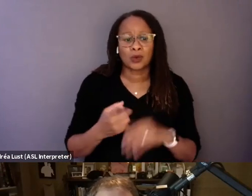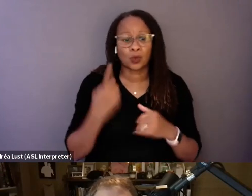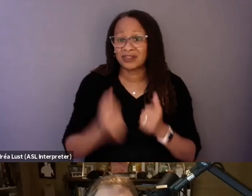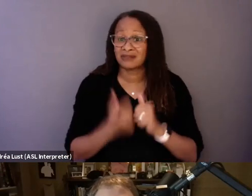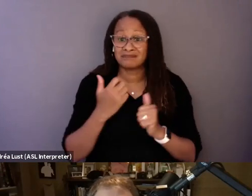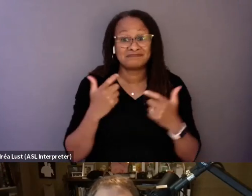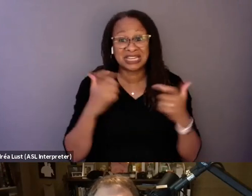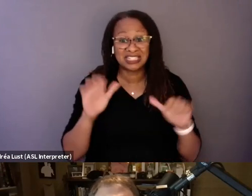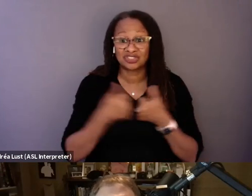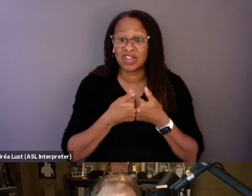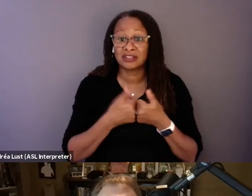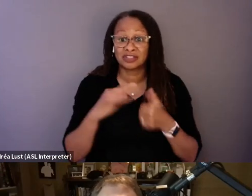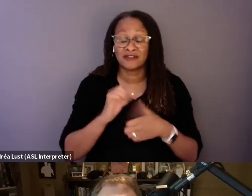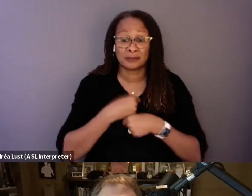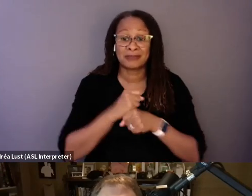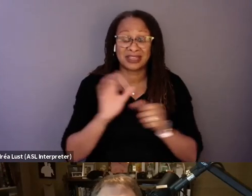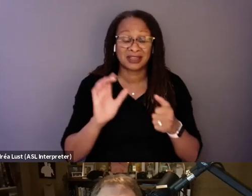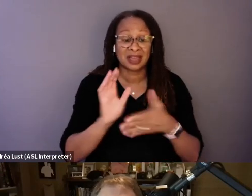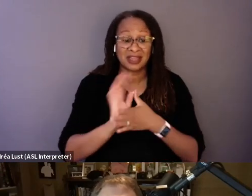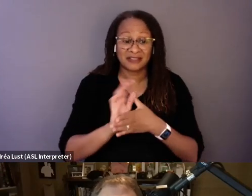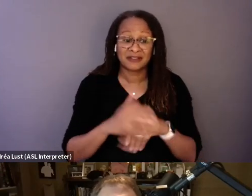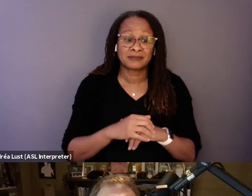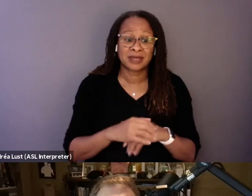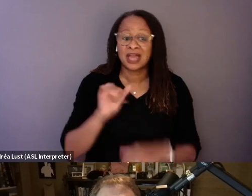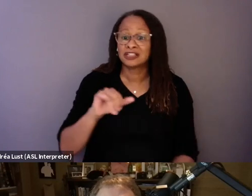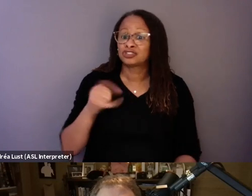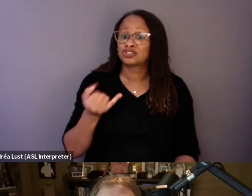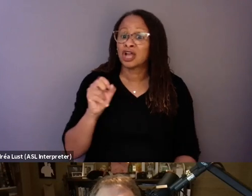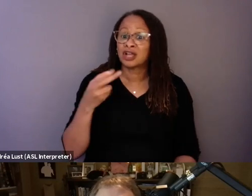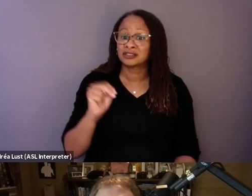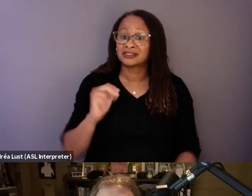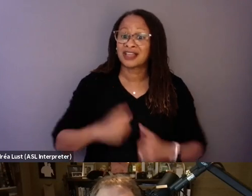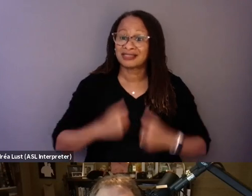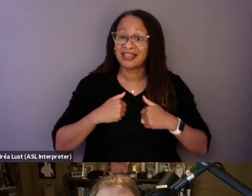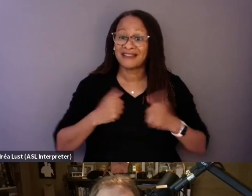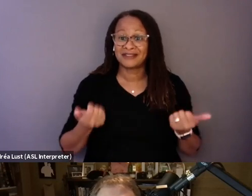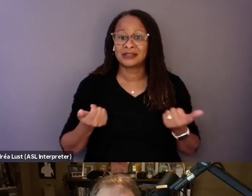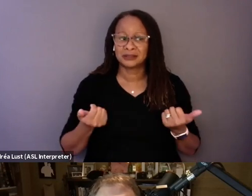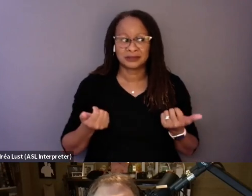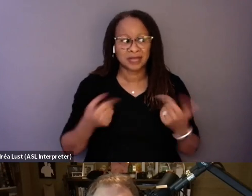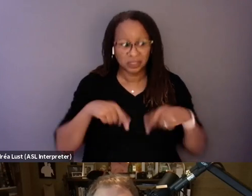of making this film is that John's life was lived in during a time when we all didn't